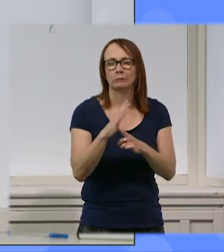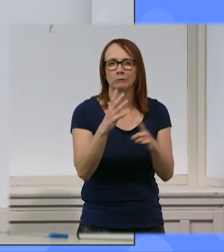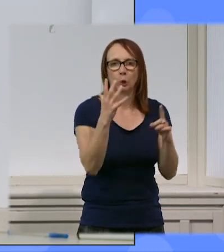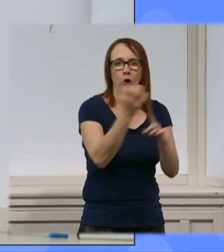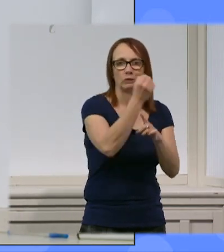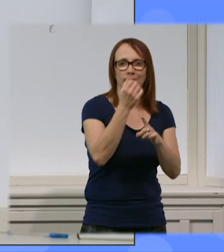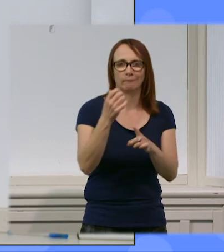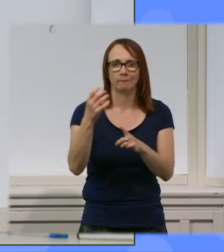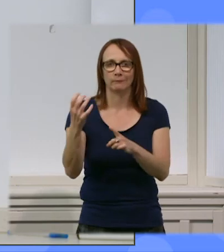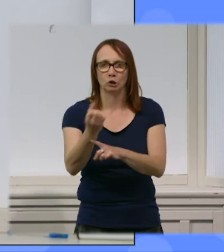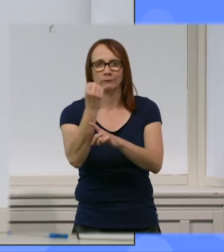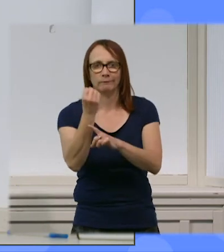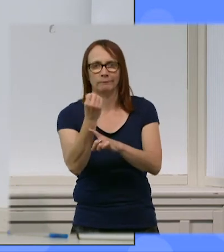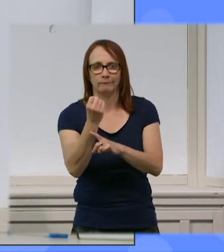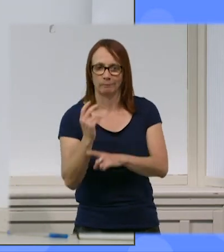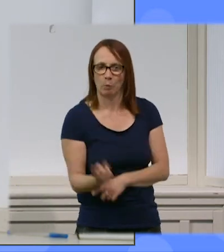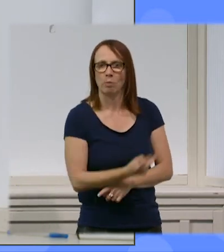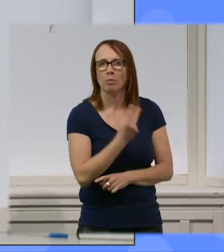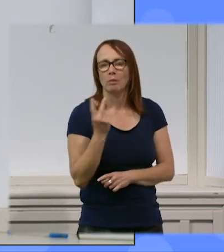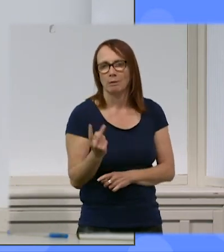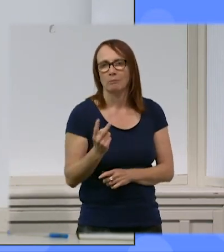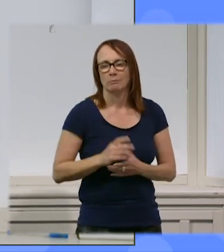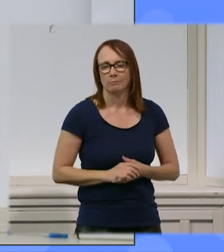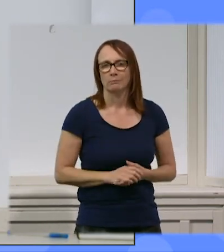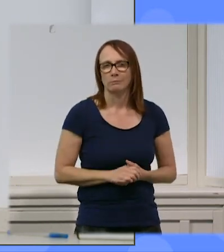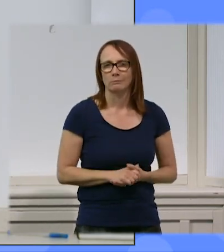performance framework outcomes and also the sustainable development goals and